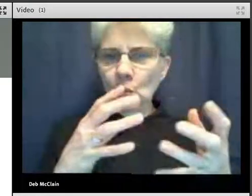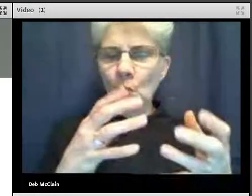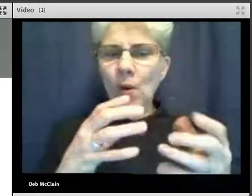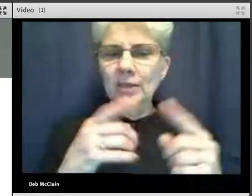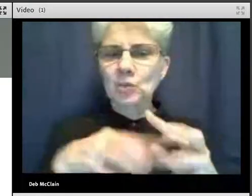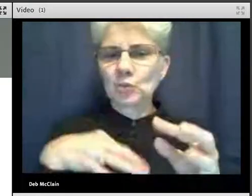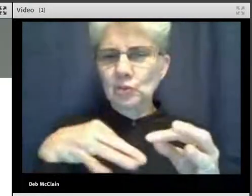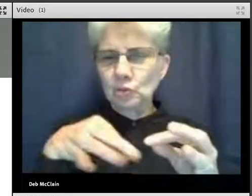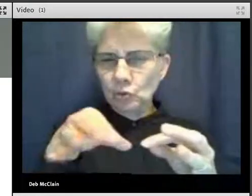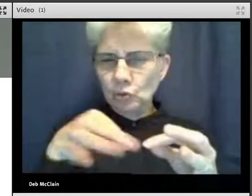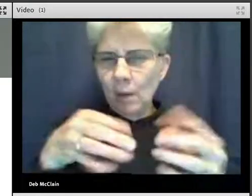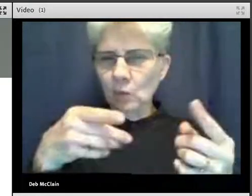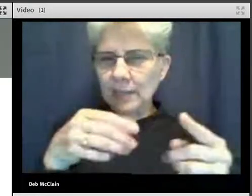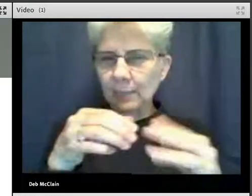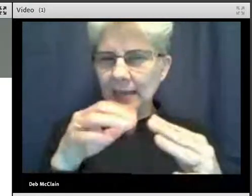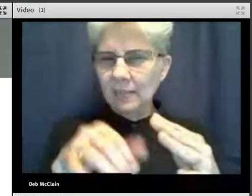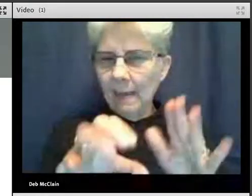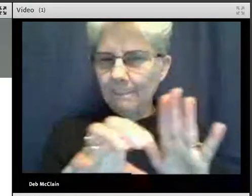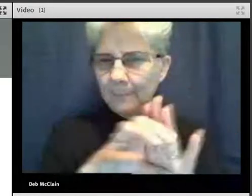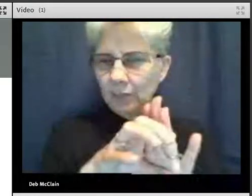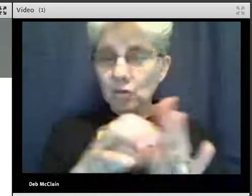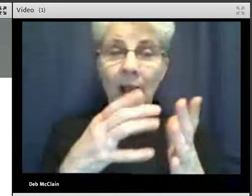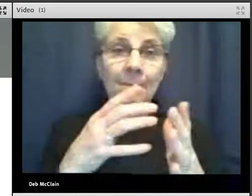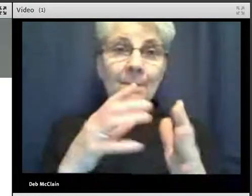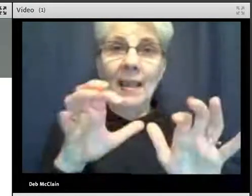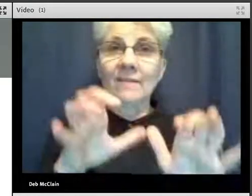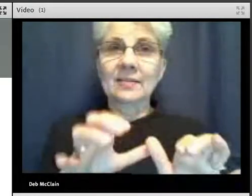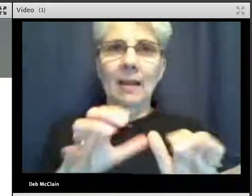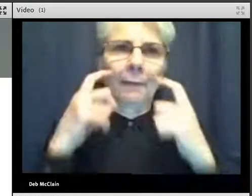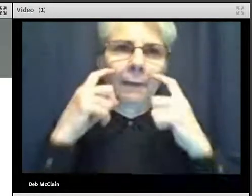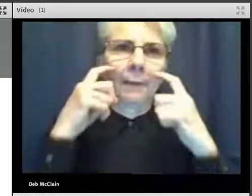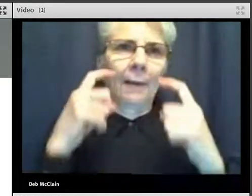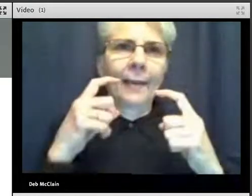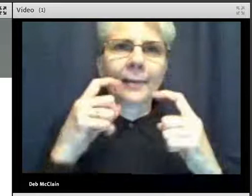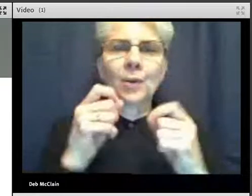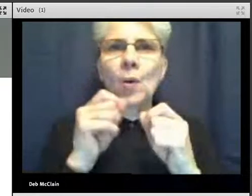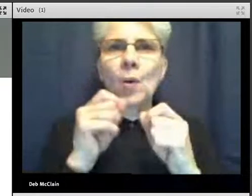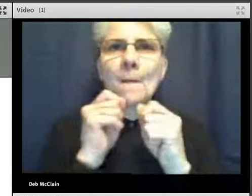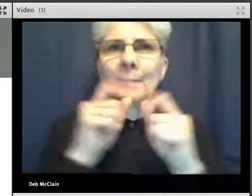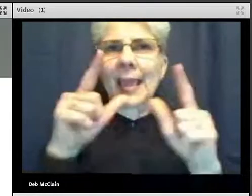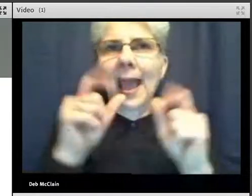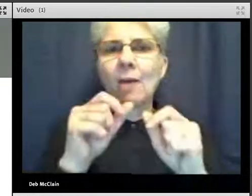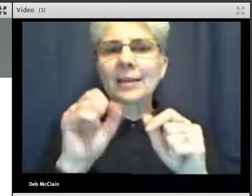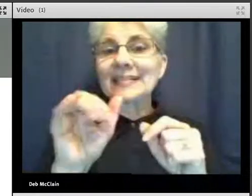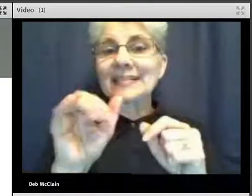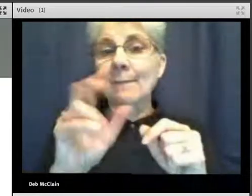You want it to describe what is happening in that picture. I might even put a crying or meowing Siberian kitten